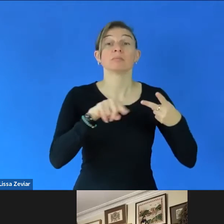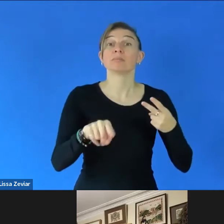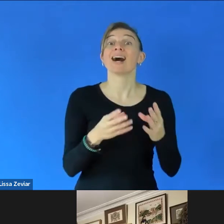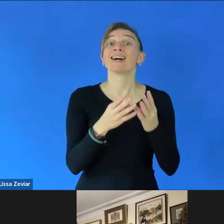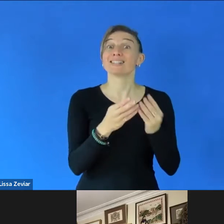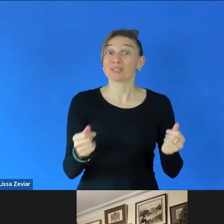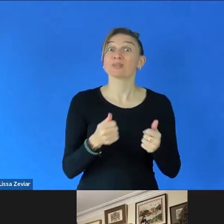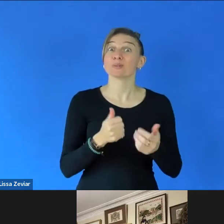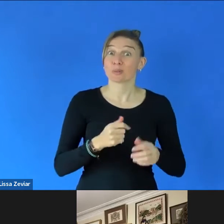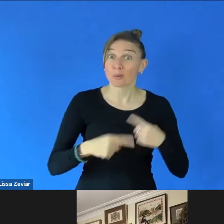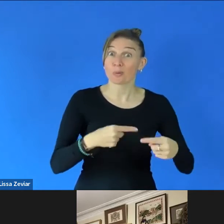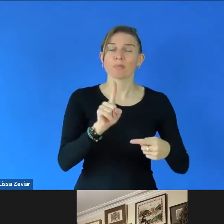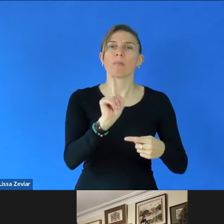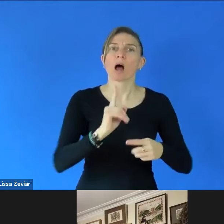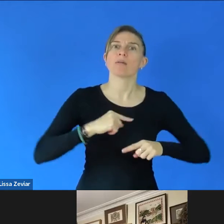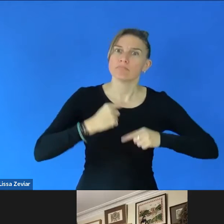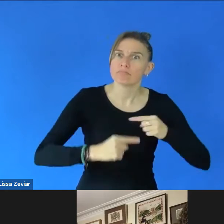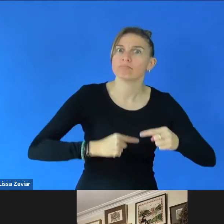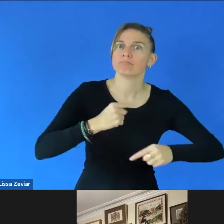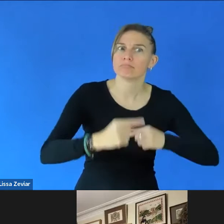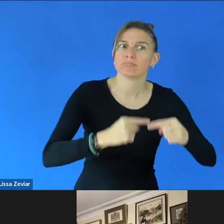Working to actually deliver results at scale.